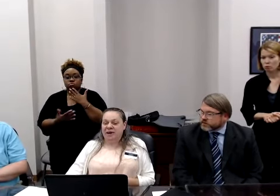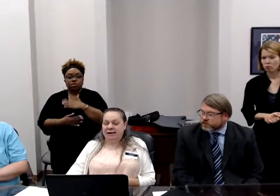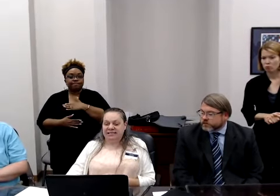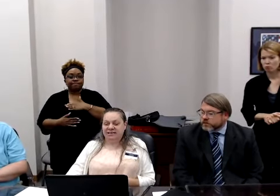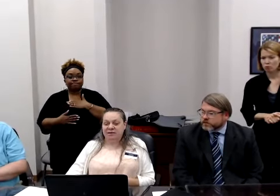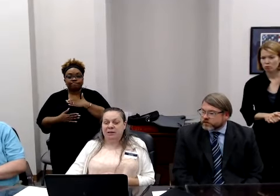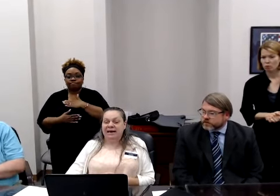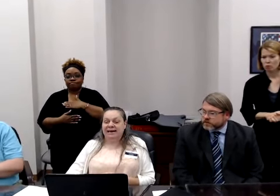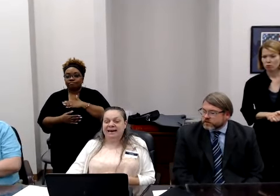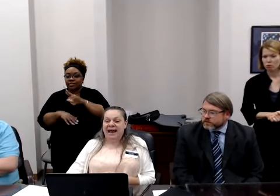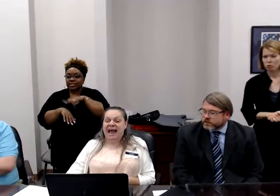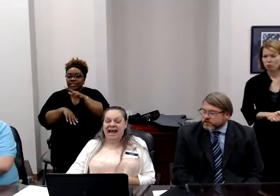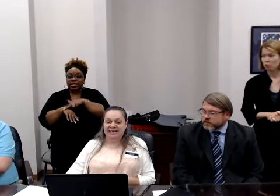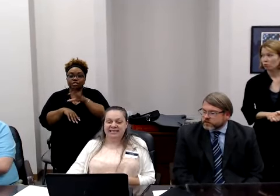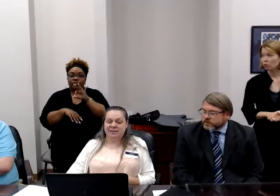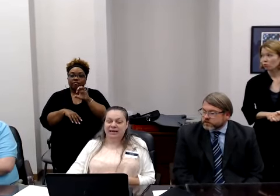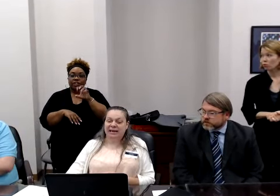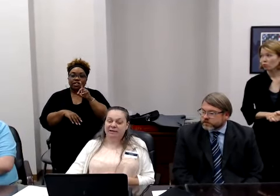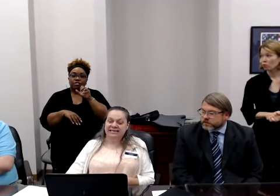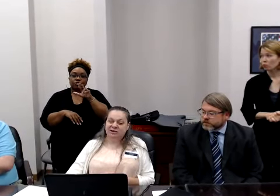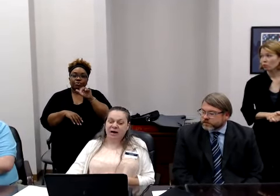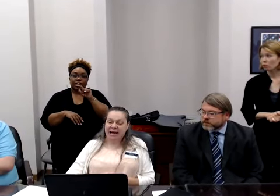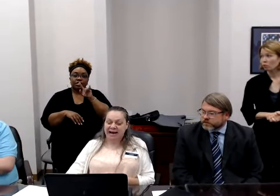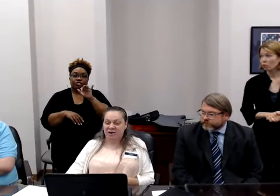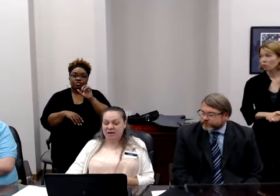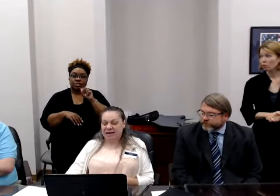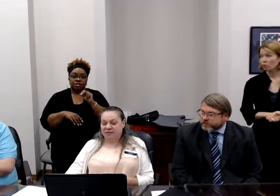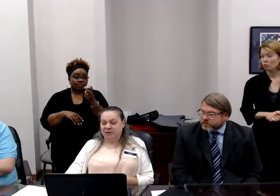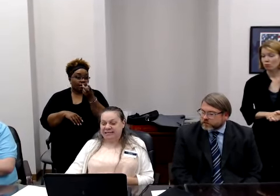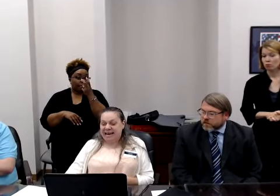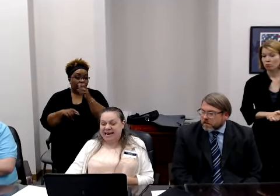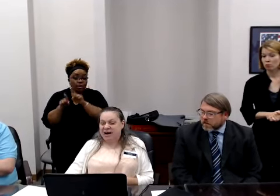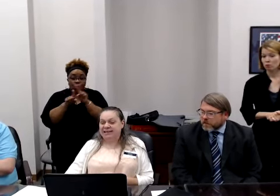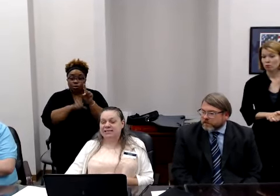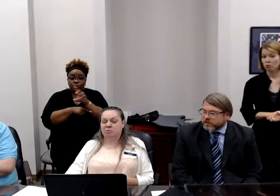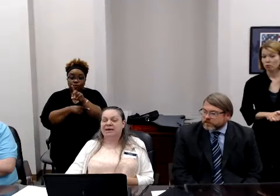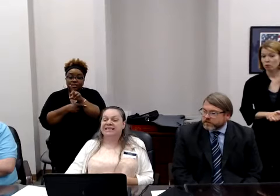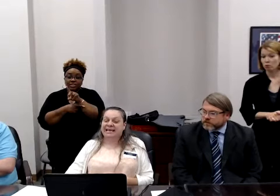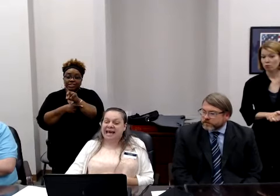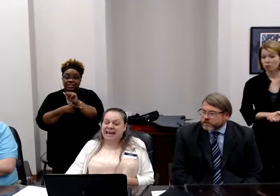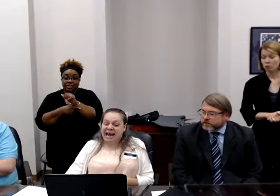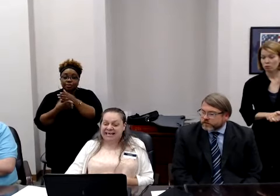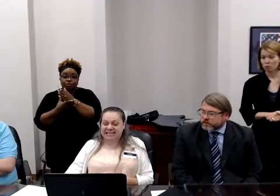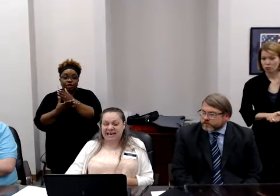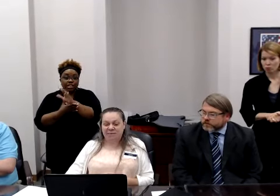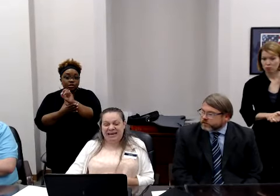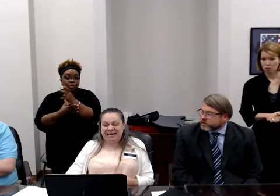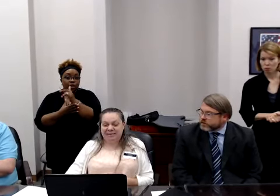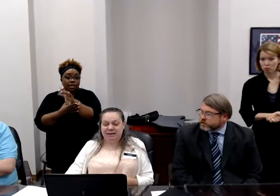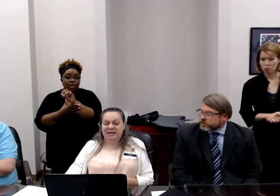Federation of the Blind and Disability Rights Ohio for taking on this project and asking me to be